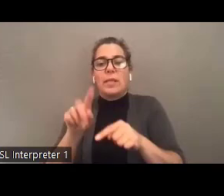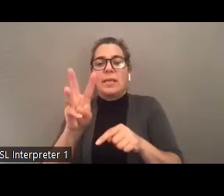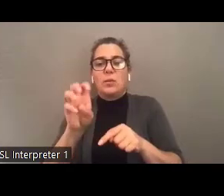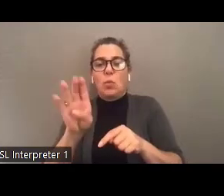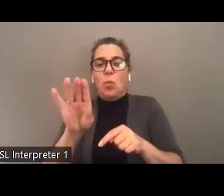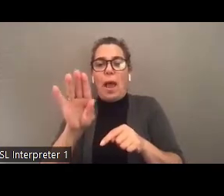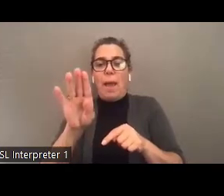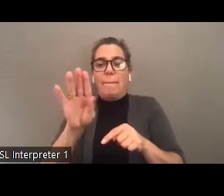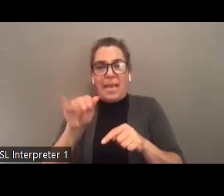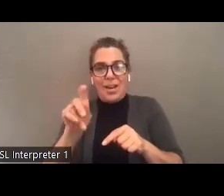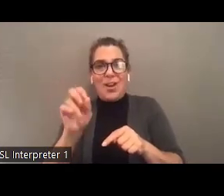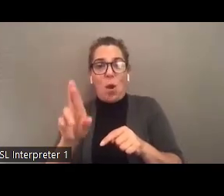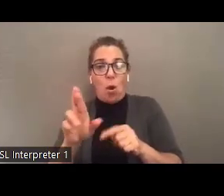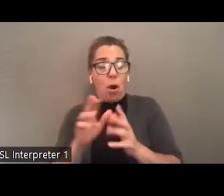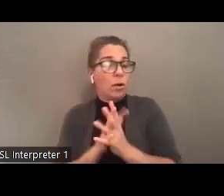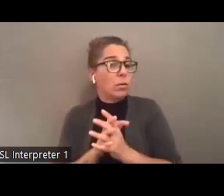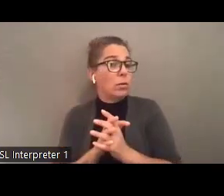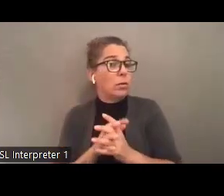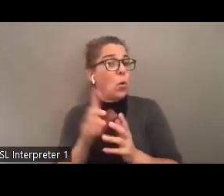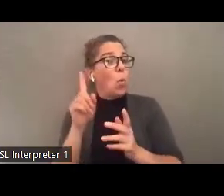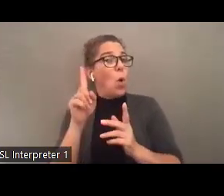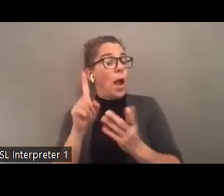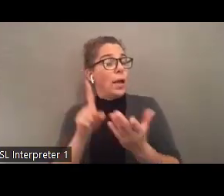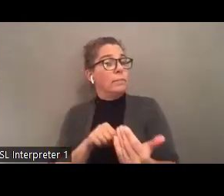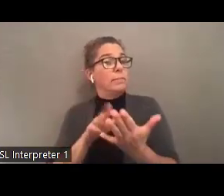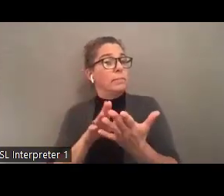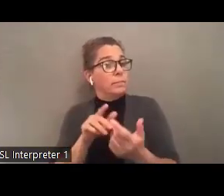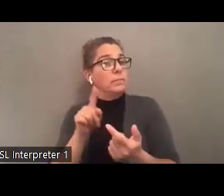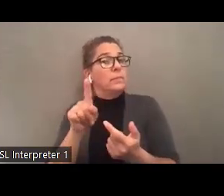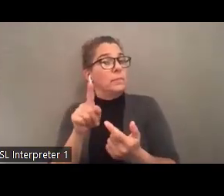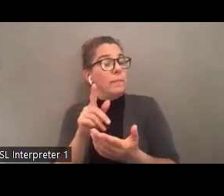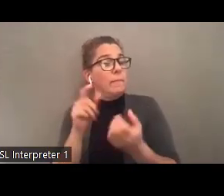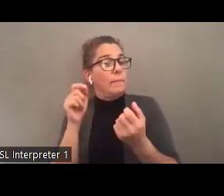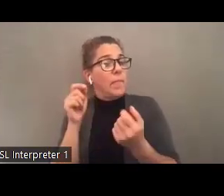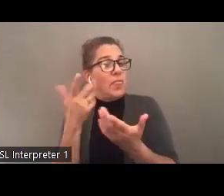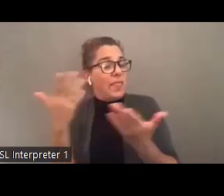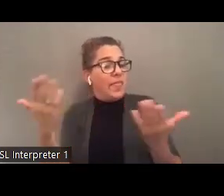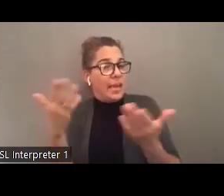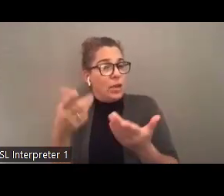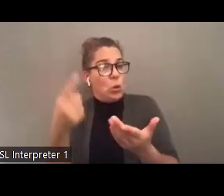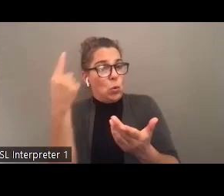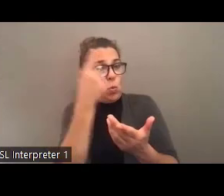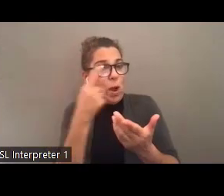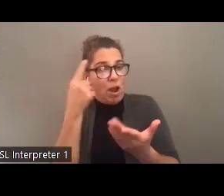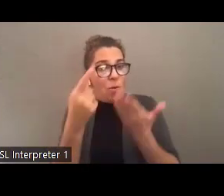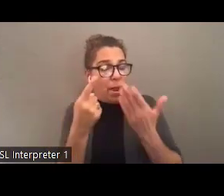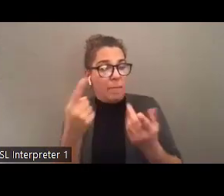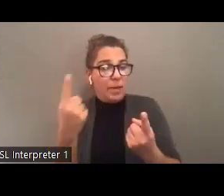I do want to address one development that I'm sure many on this webinar are aware of and may have questions about.